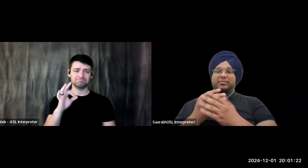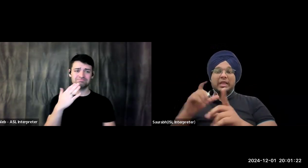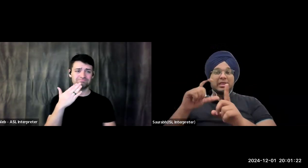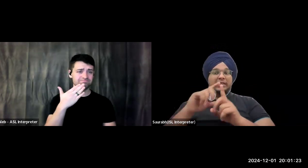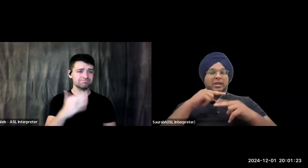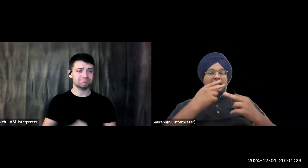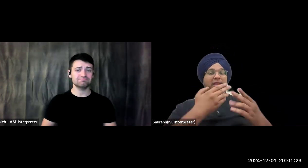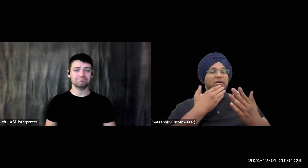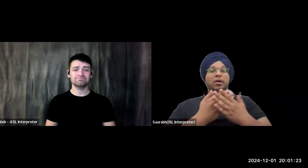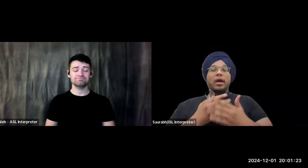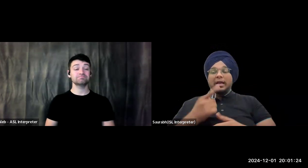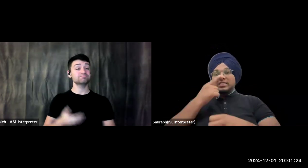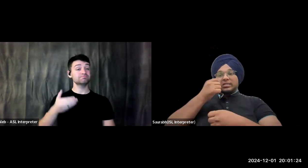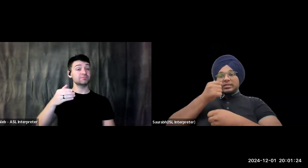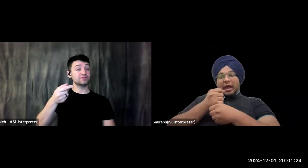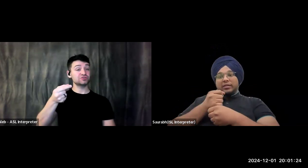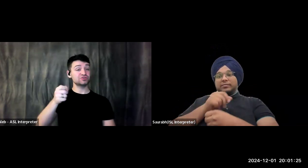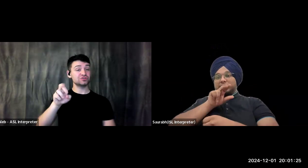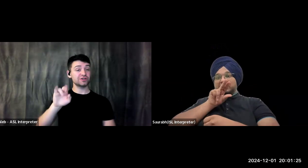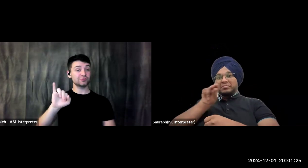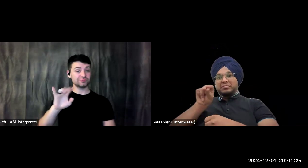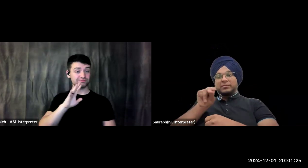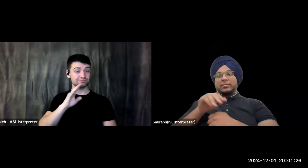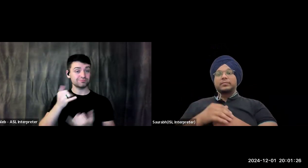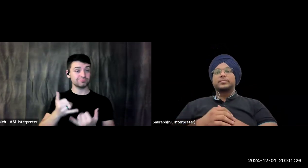[Geri speaking] This is Geri.